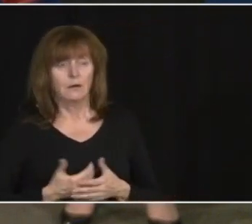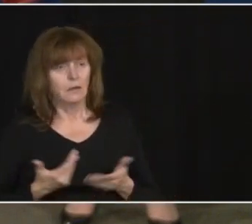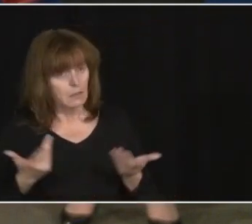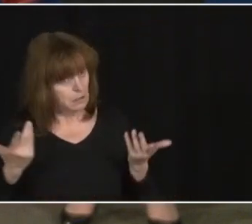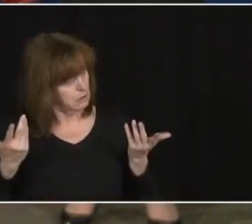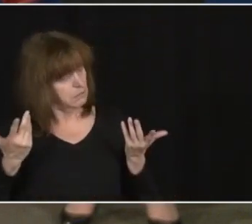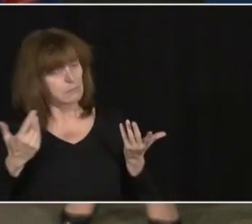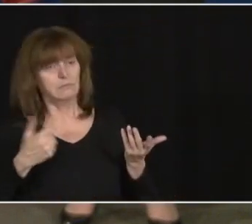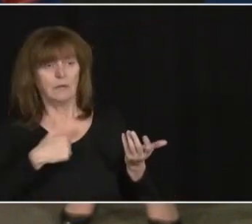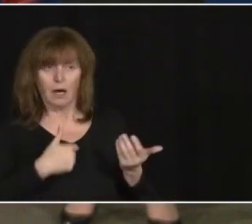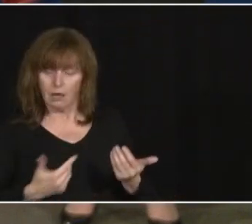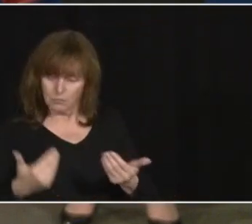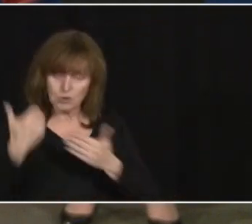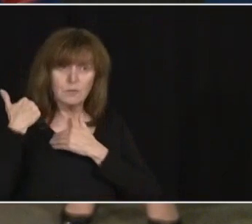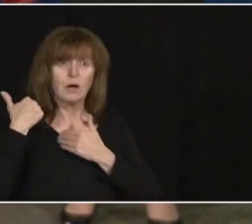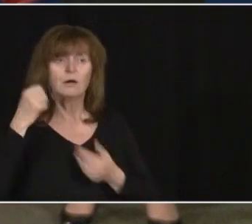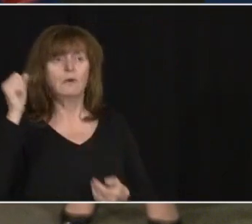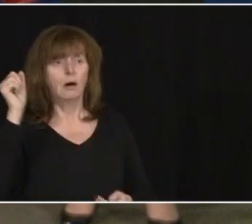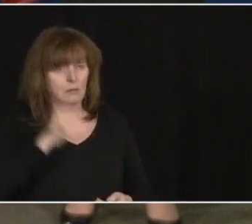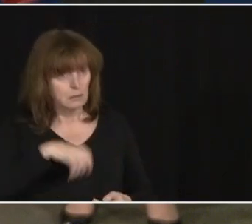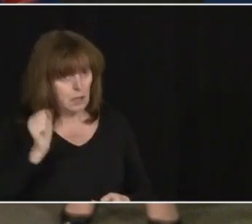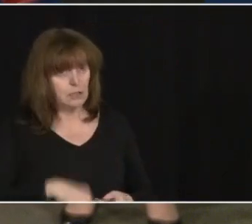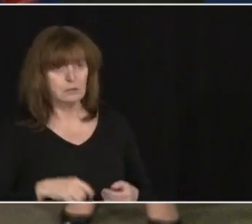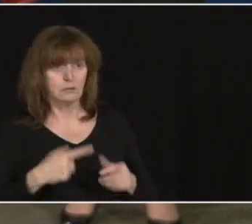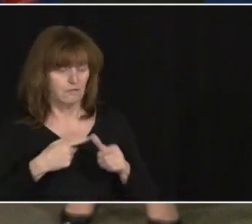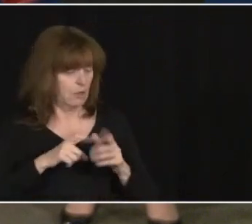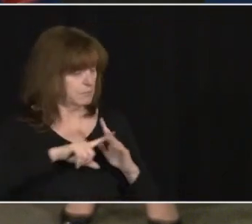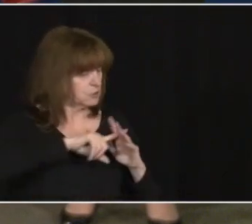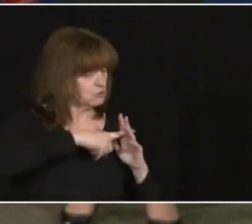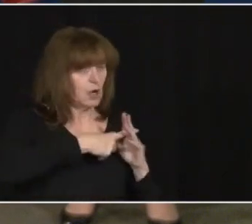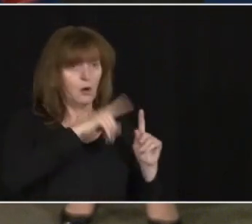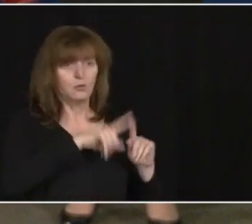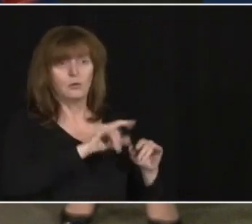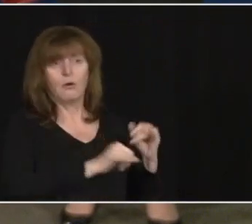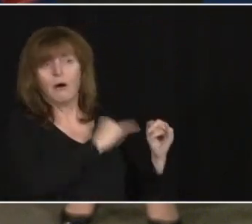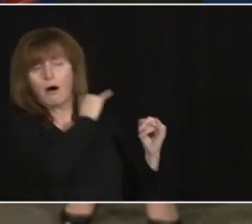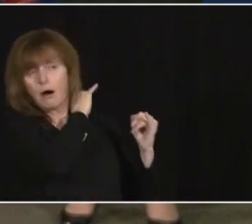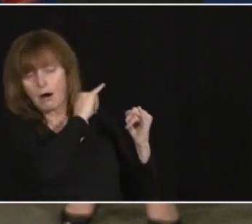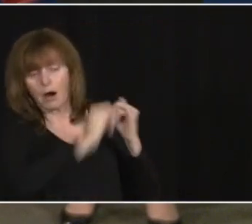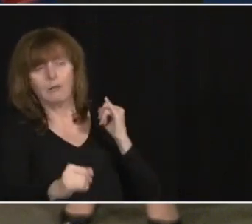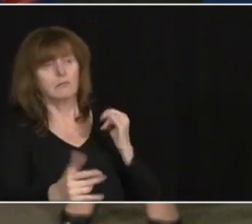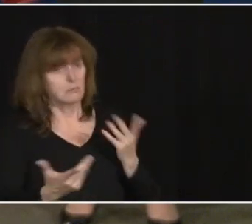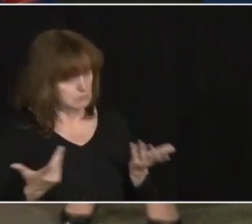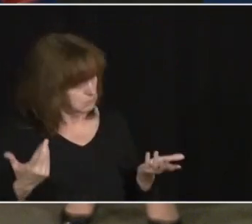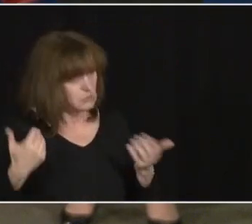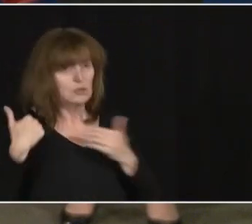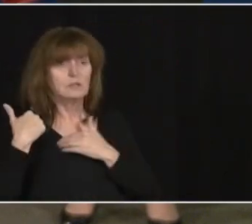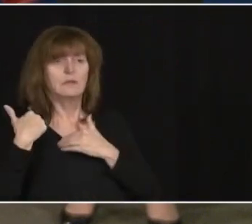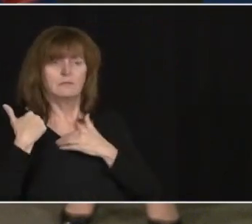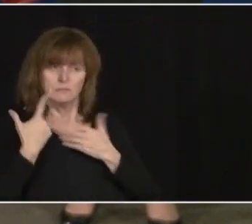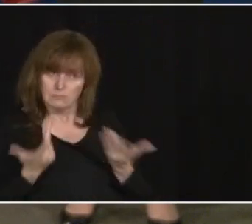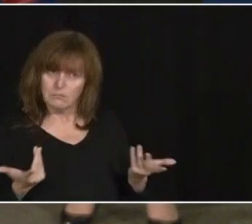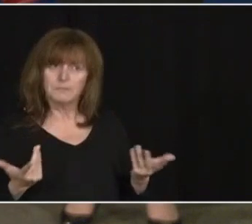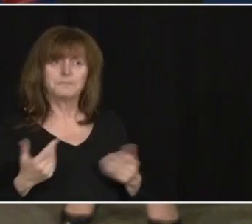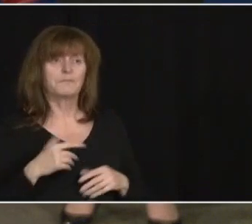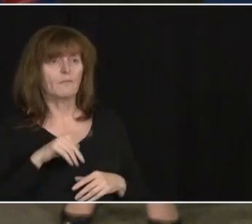RANSMIT >> Laura, to answer your question, I take responsibility from beginning to end of this pandemic. And with the long-term care, I will